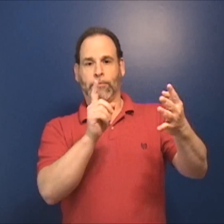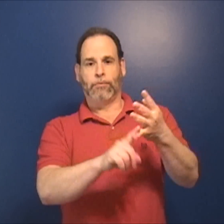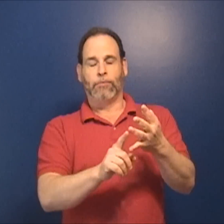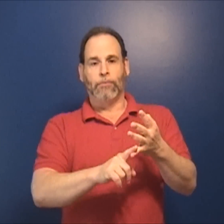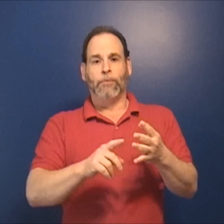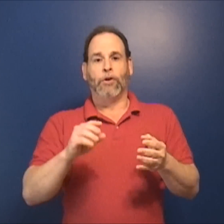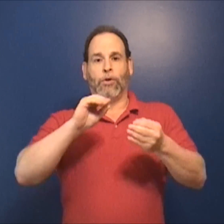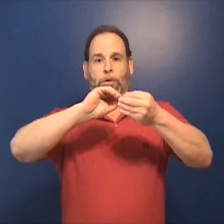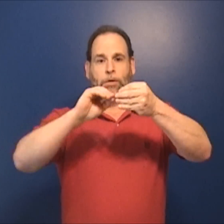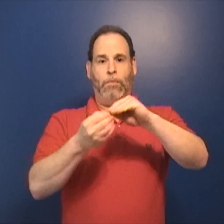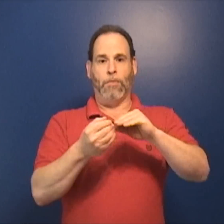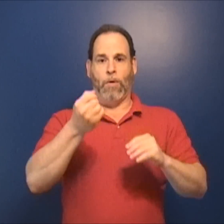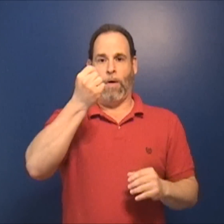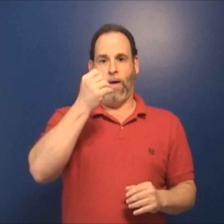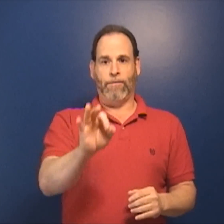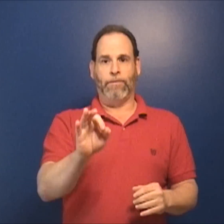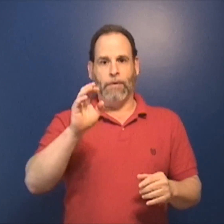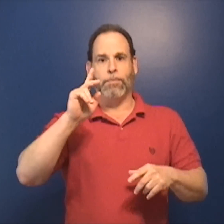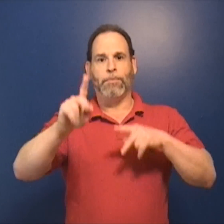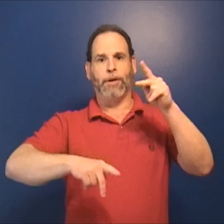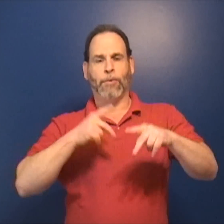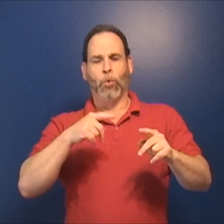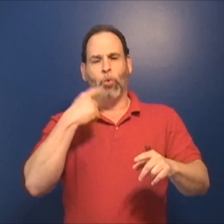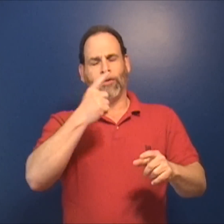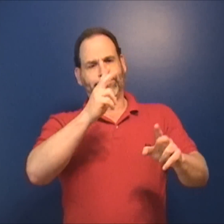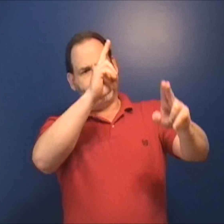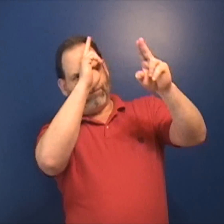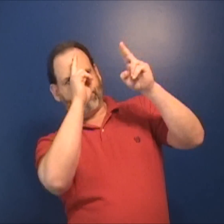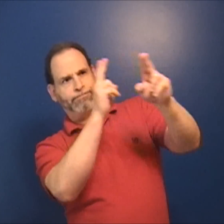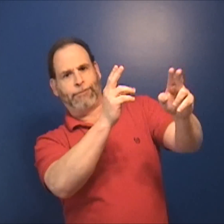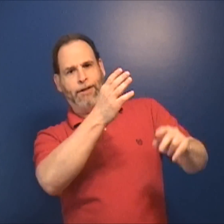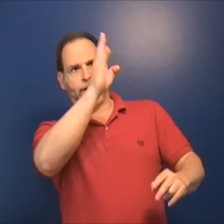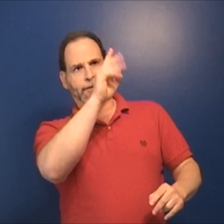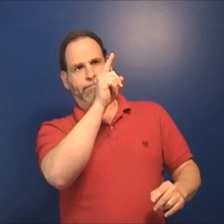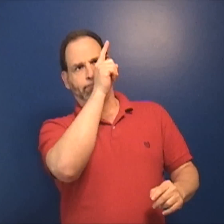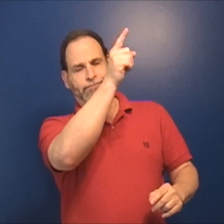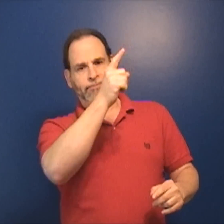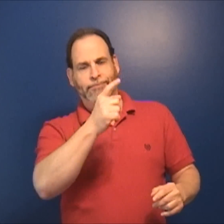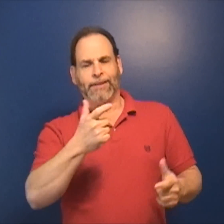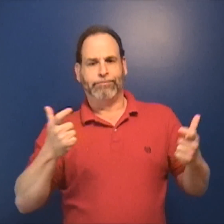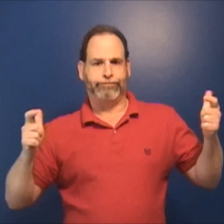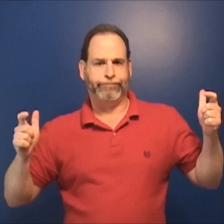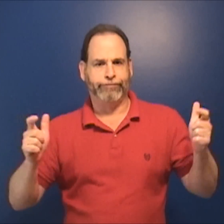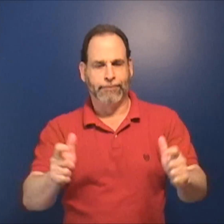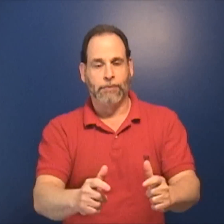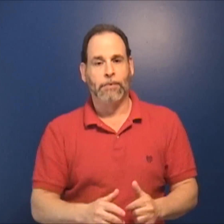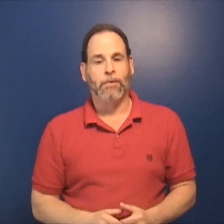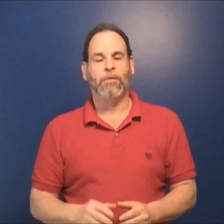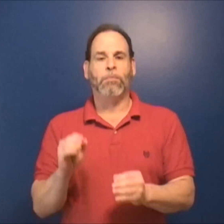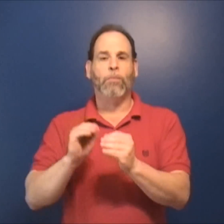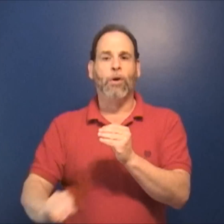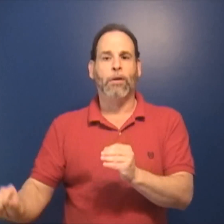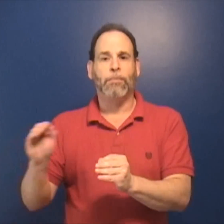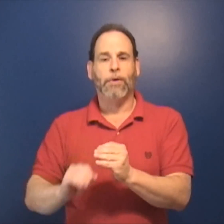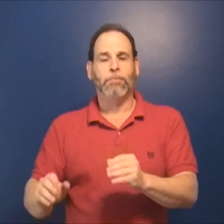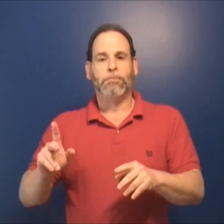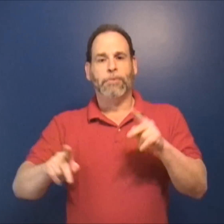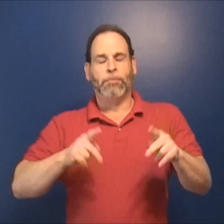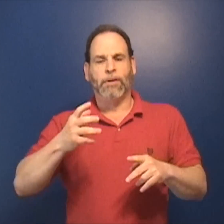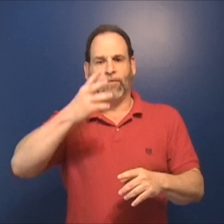The number of people who honor God has been reduced. More and more people forget about Him.